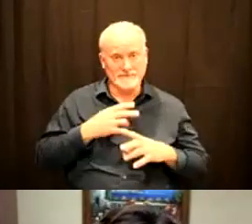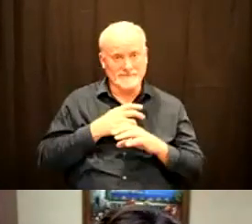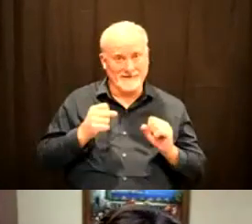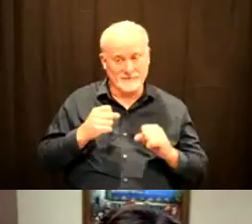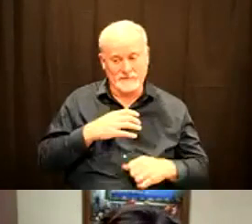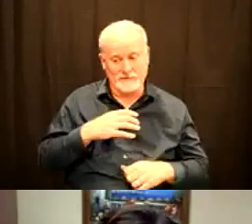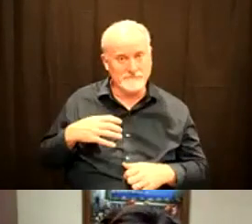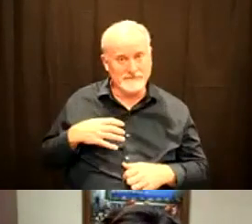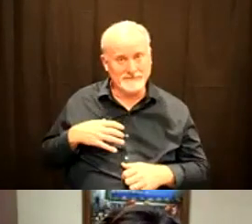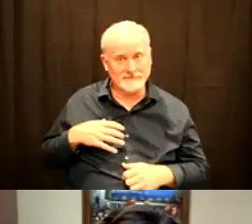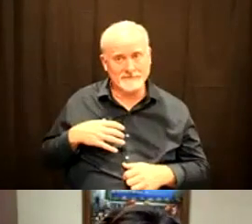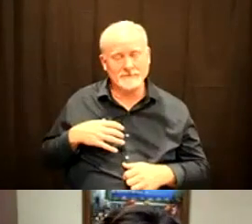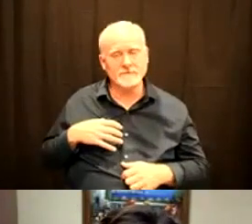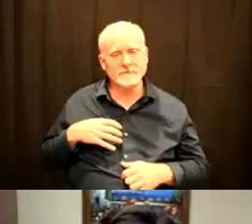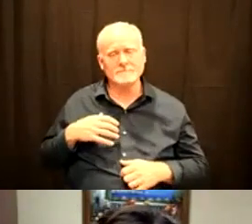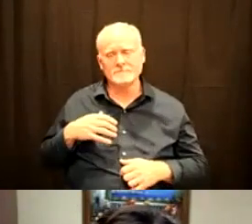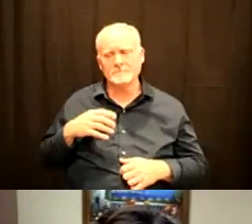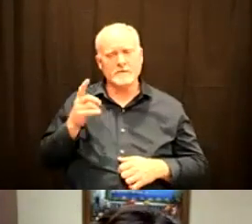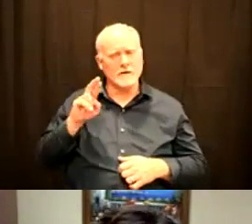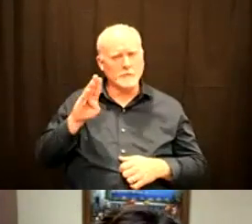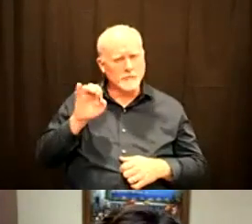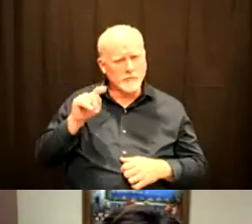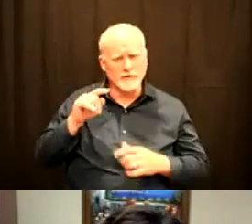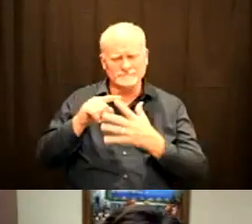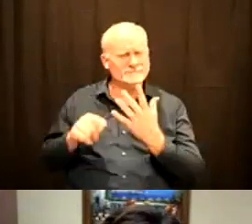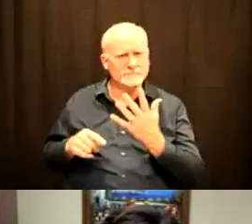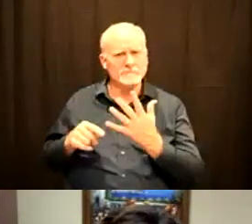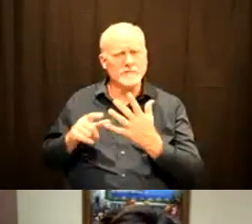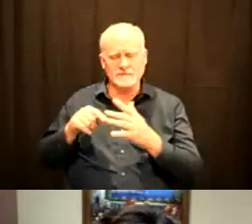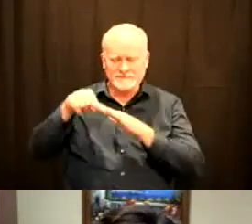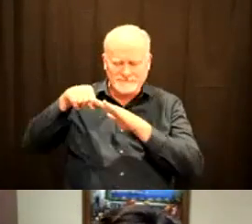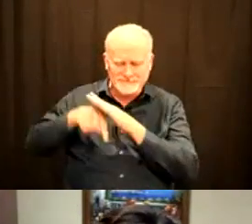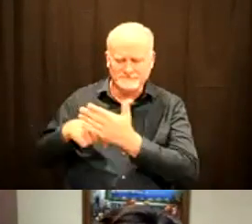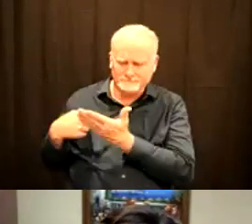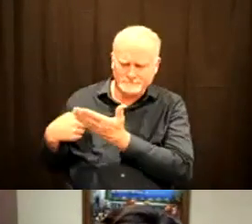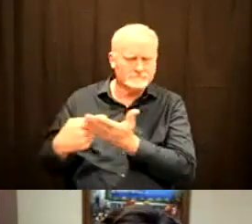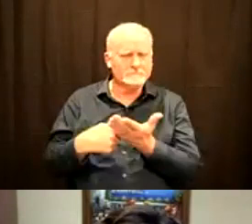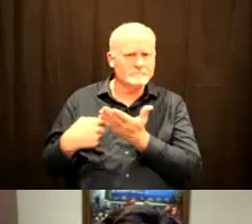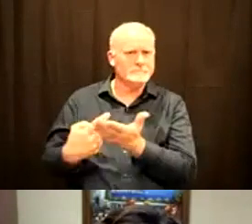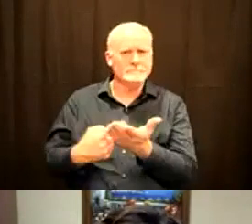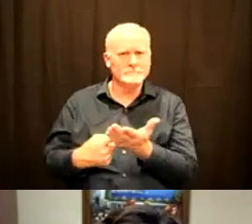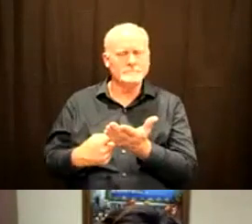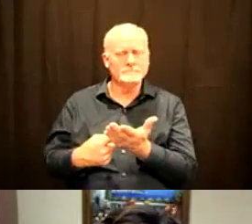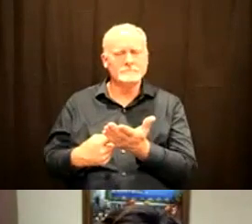on this call include including dr benoit were part of extensive conversations with clear willingness